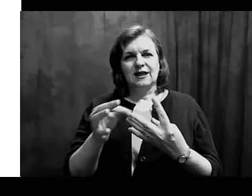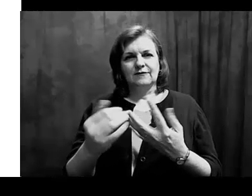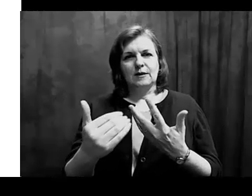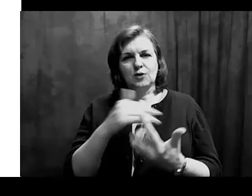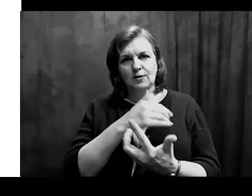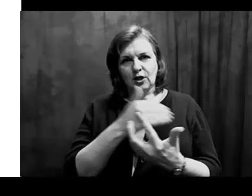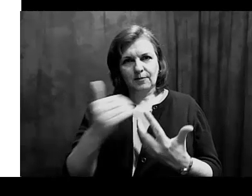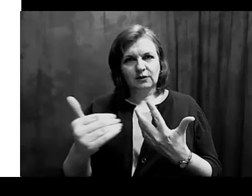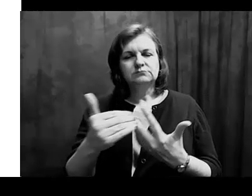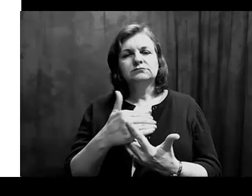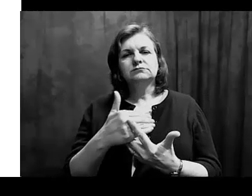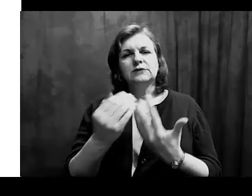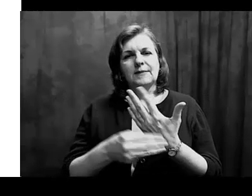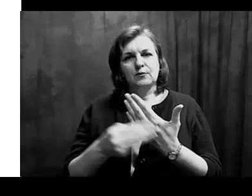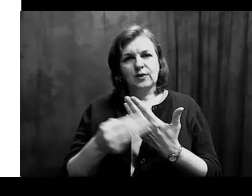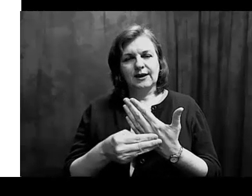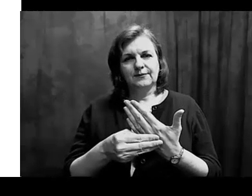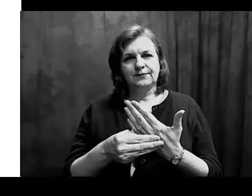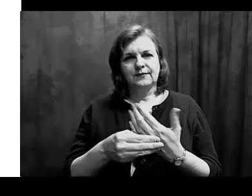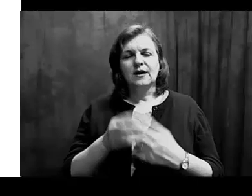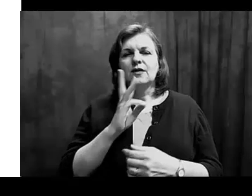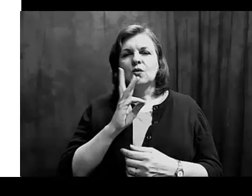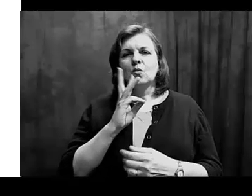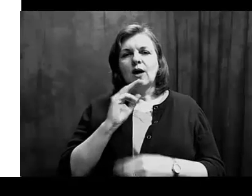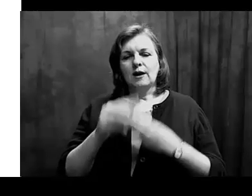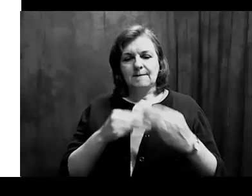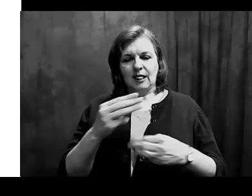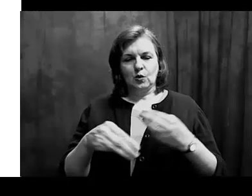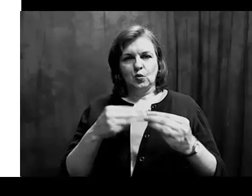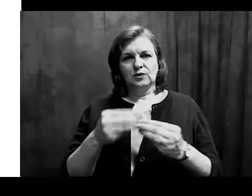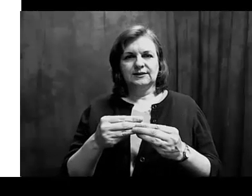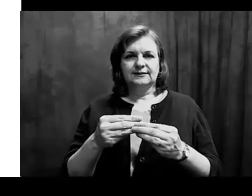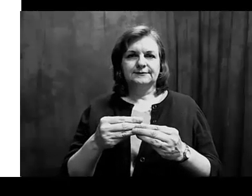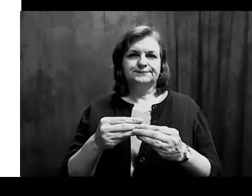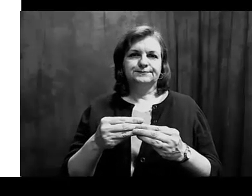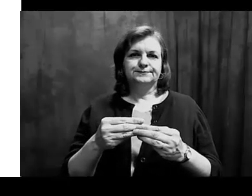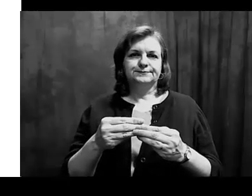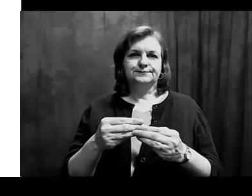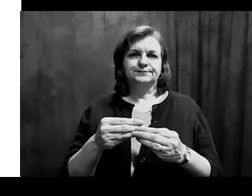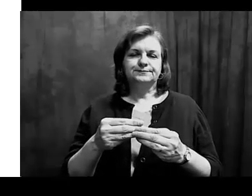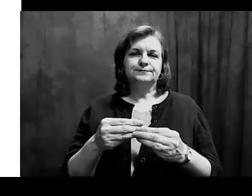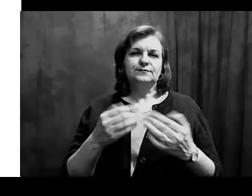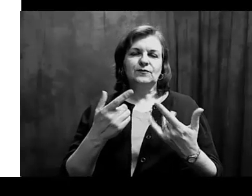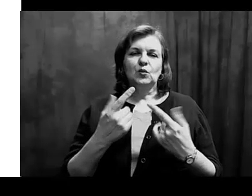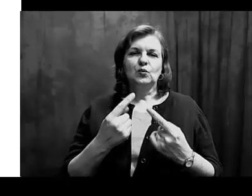so it would not --- no energy involved -- it's not going to cost the cell anything